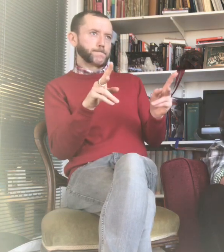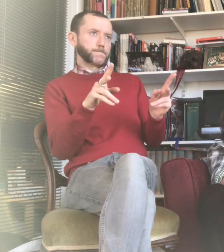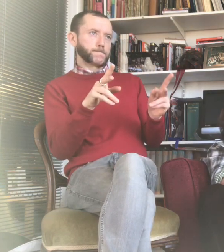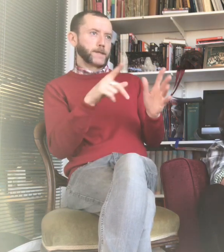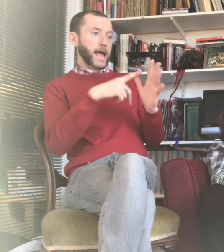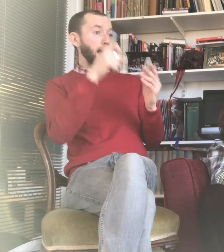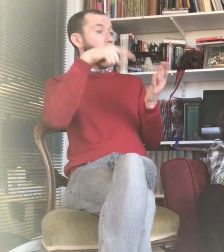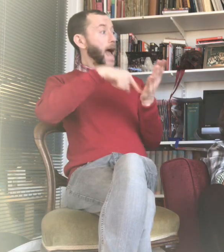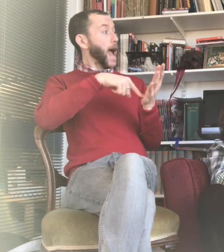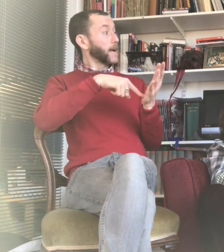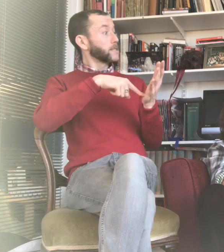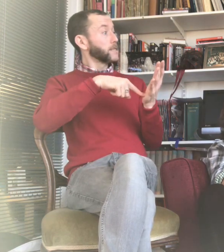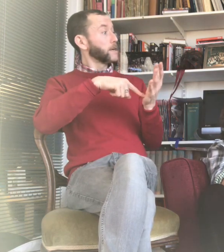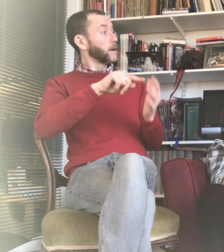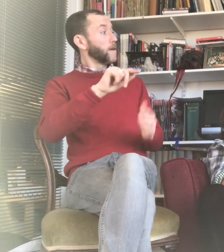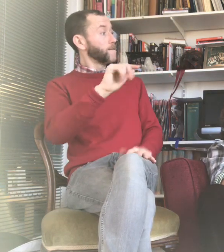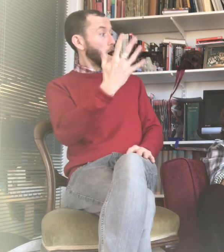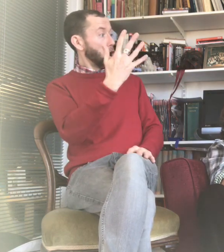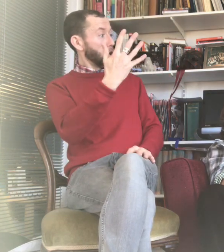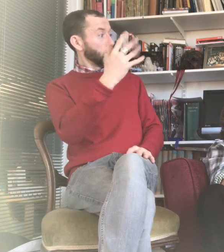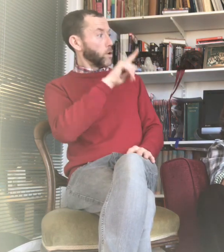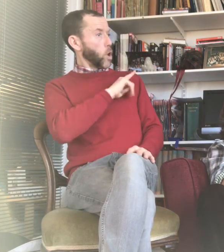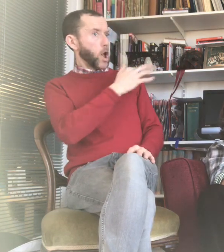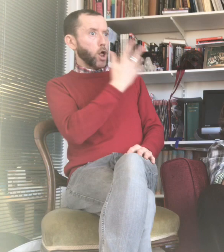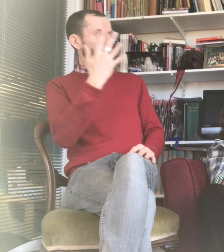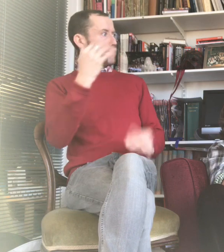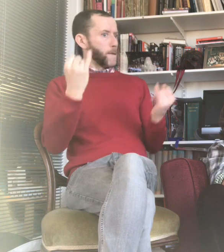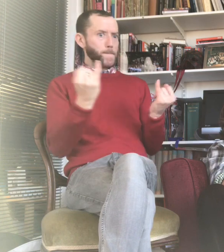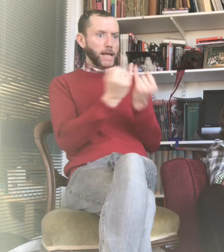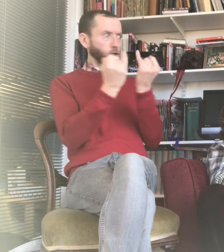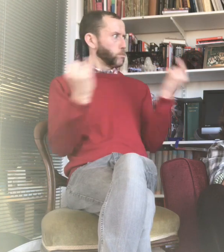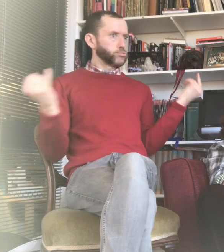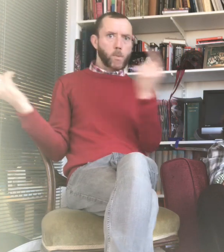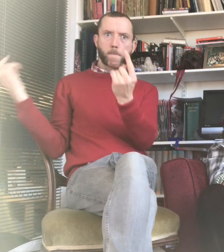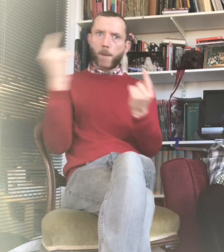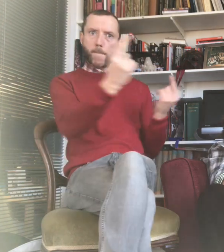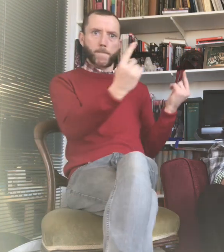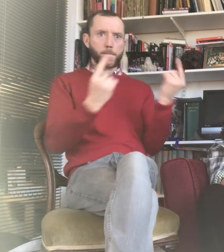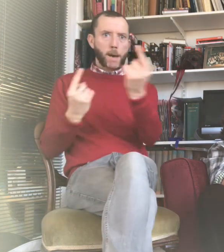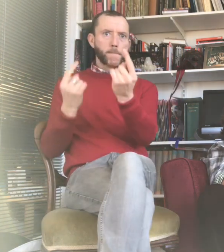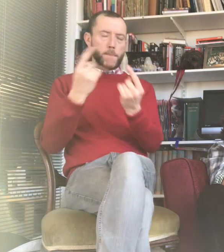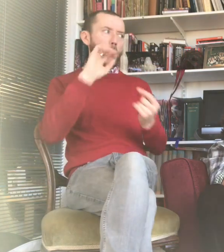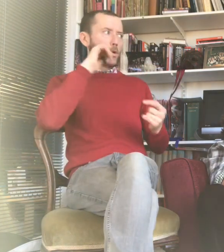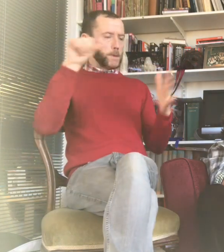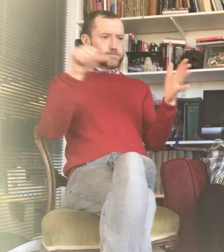going to be really tricky because there..it's like, it's like..